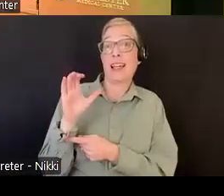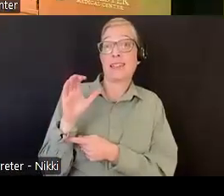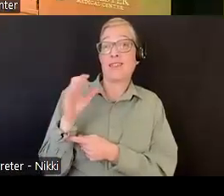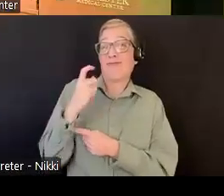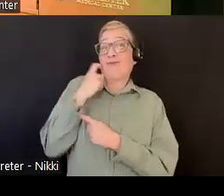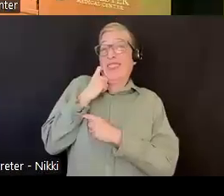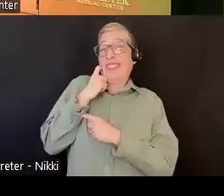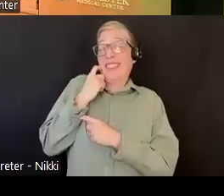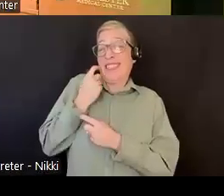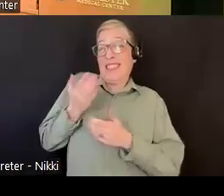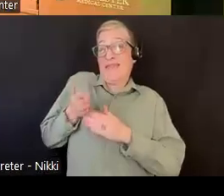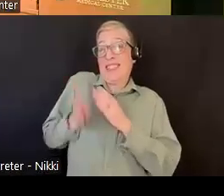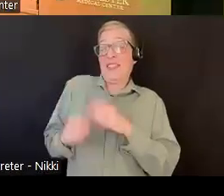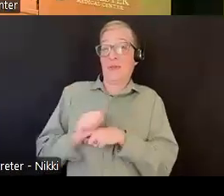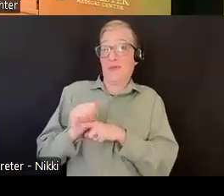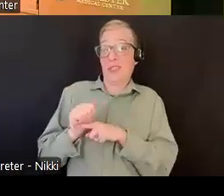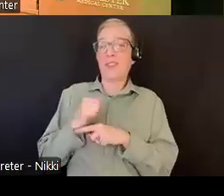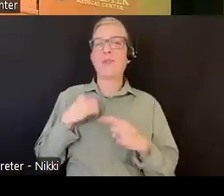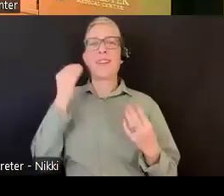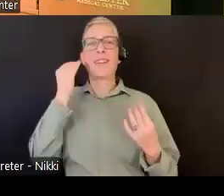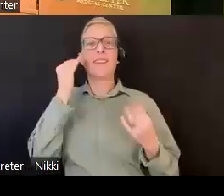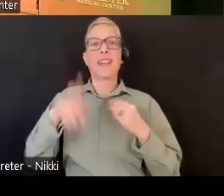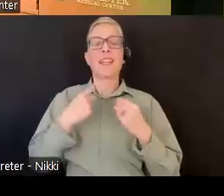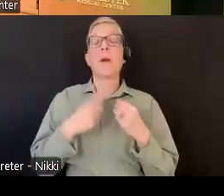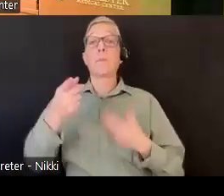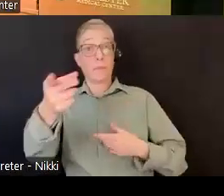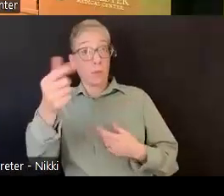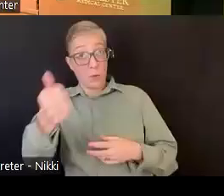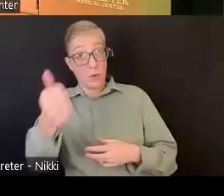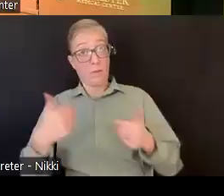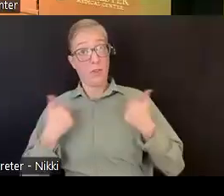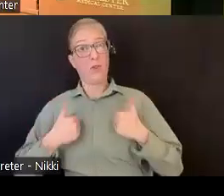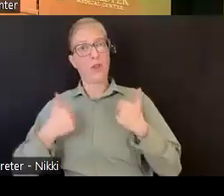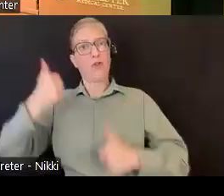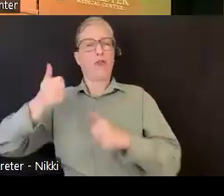this sort of stuff is h how did you as a younger professional kind of protect yourself some from